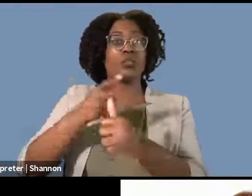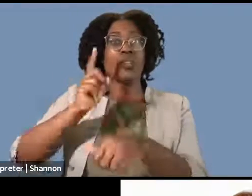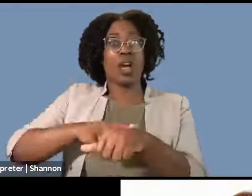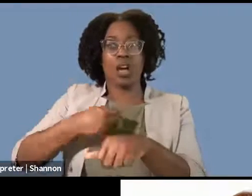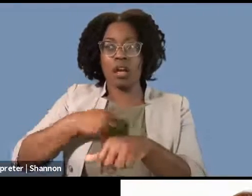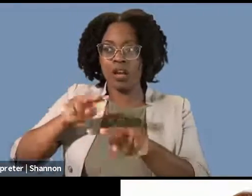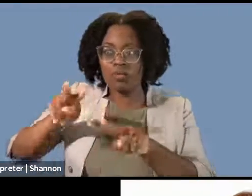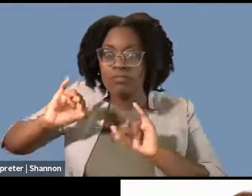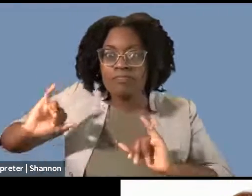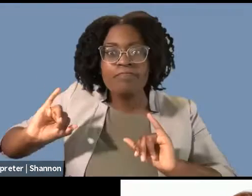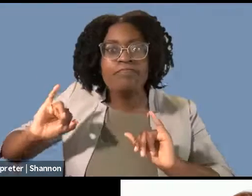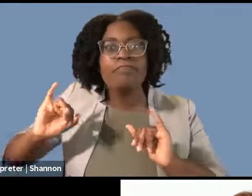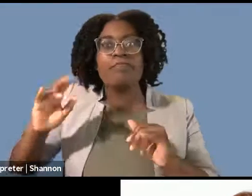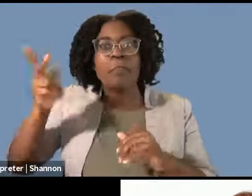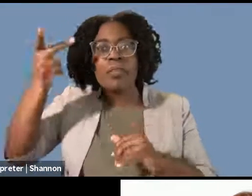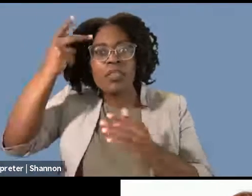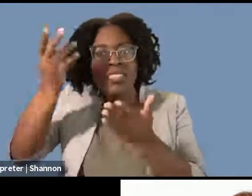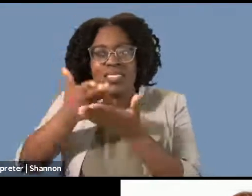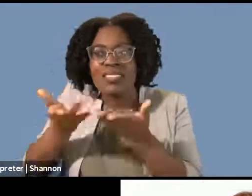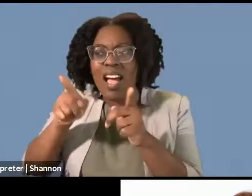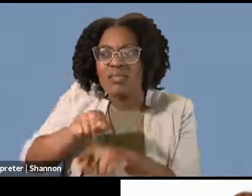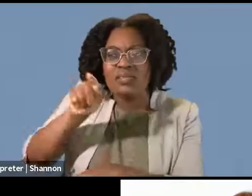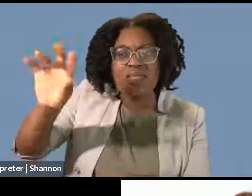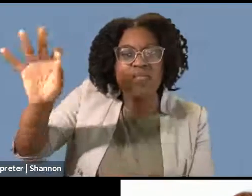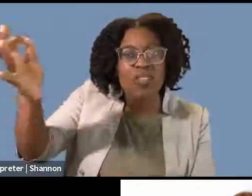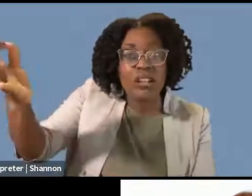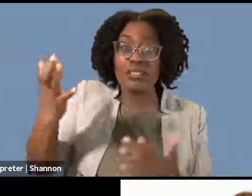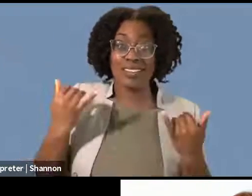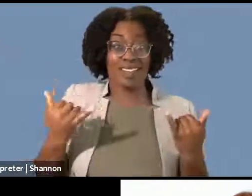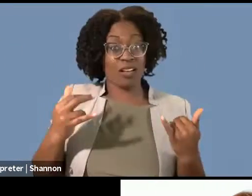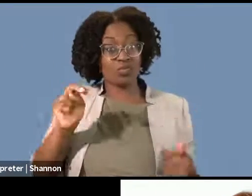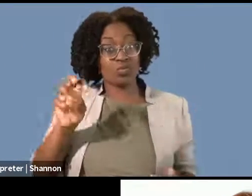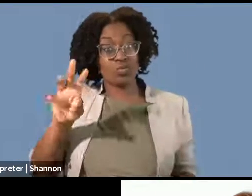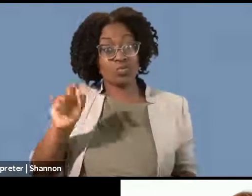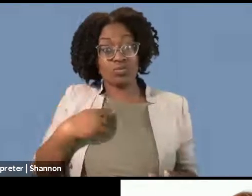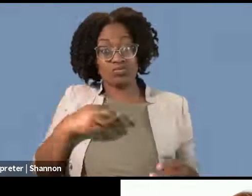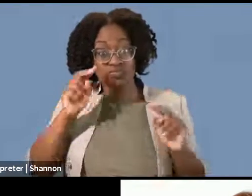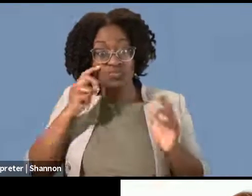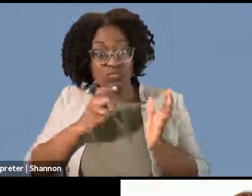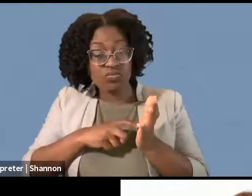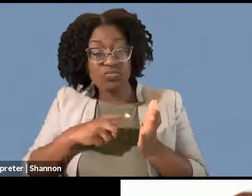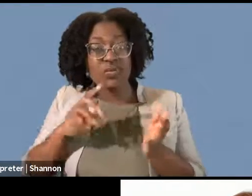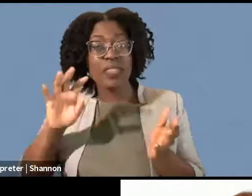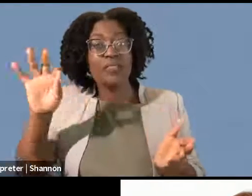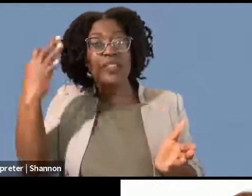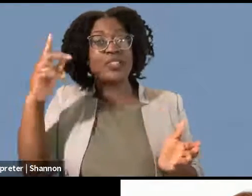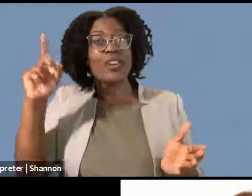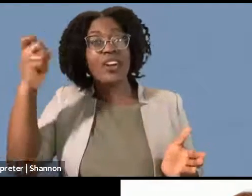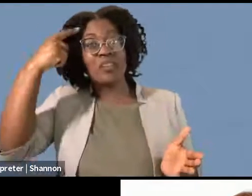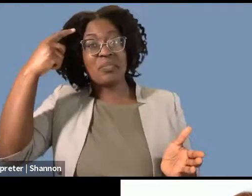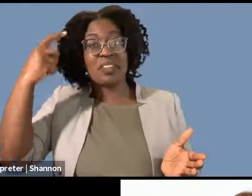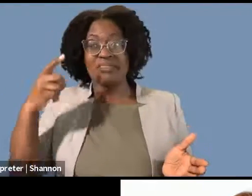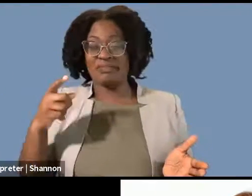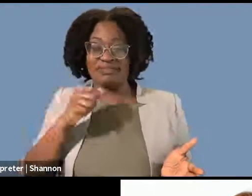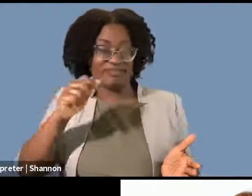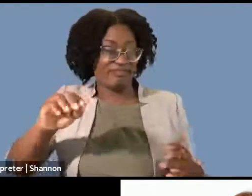the news, you will see the French government isn't happy American ideas about race are infiltrating